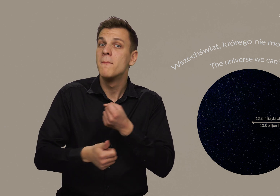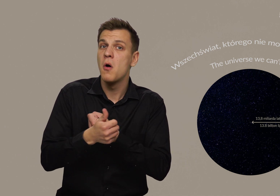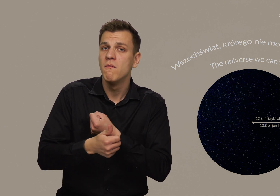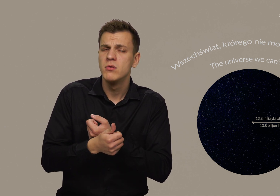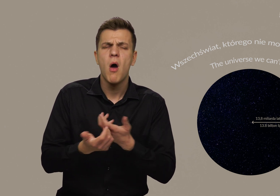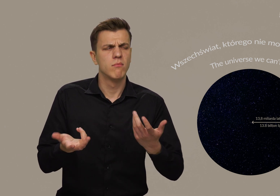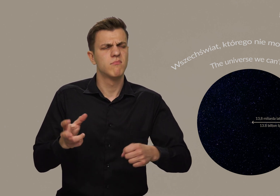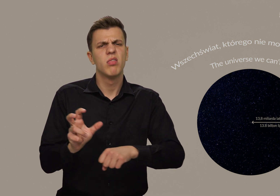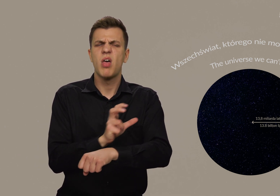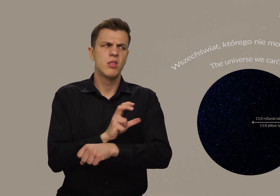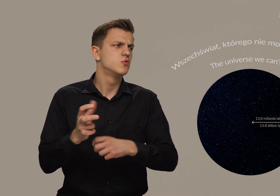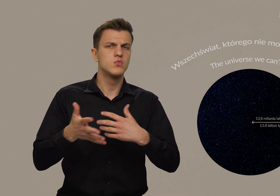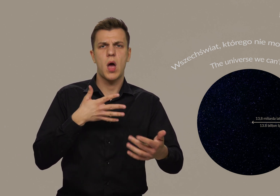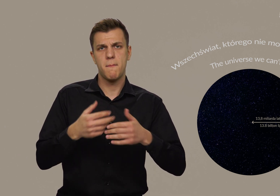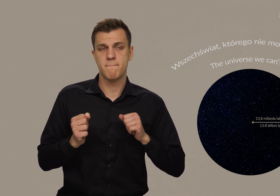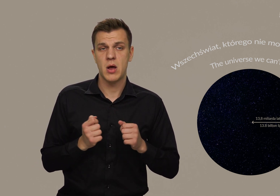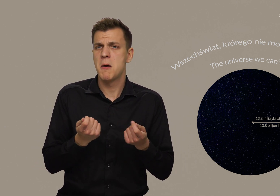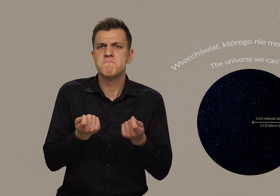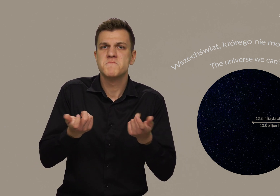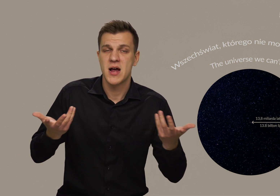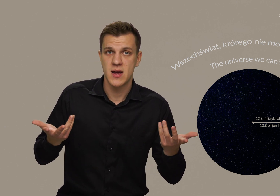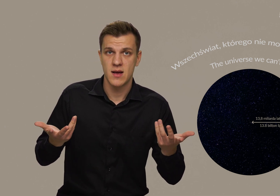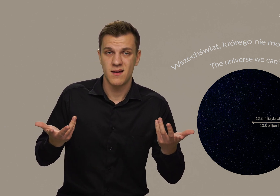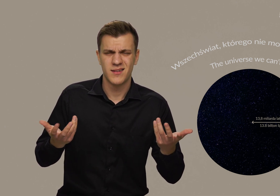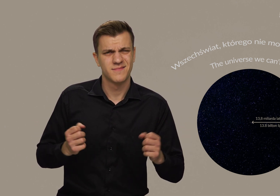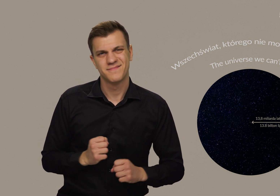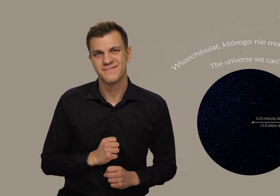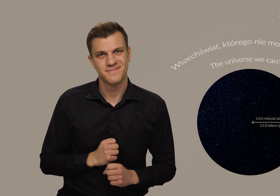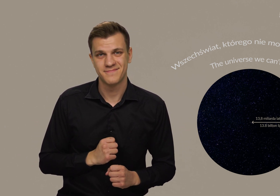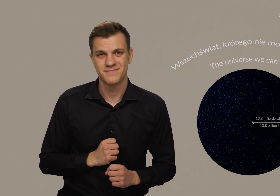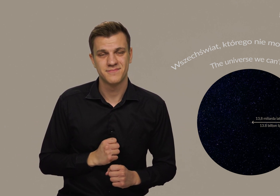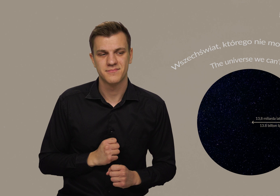not because we have too poor technology or we are short of money,